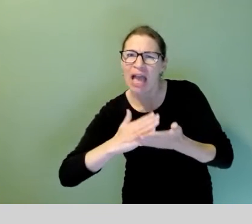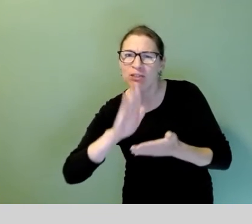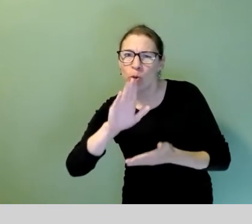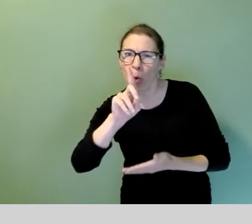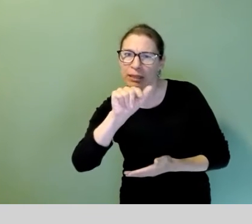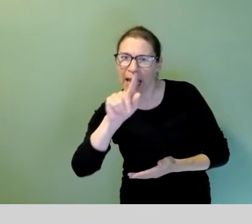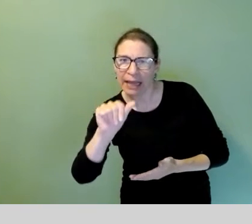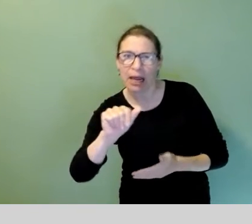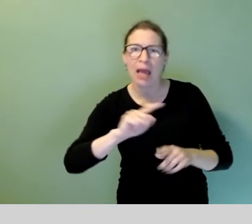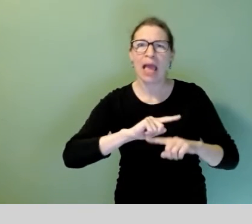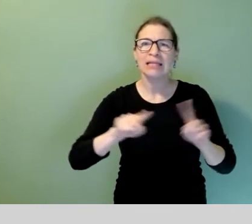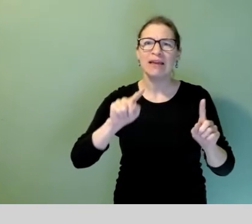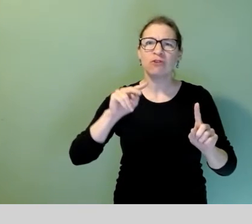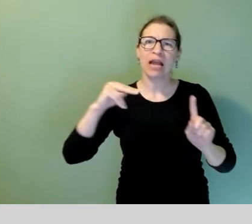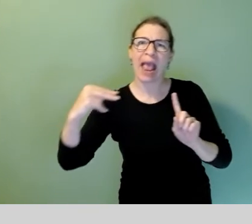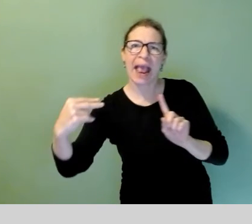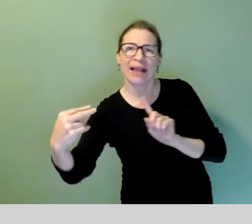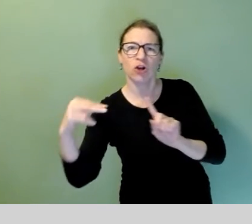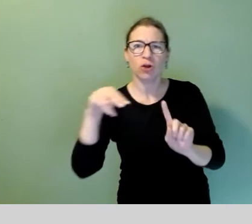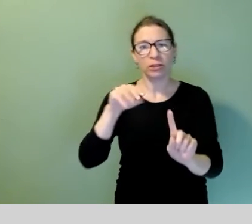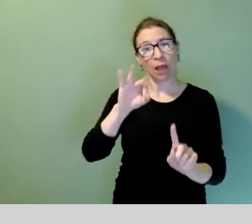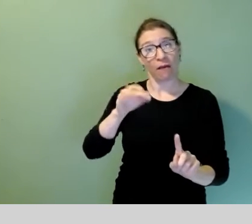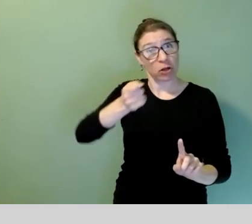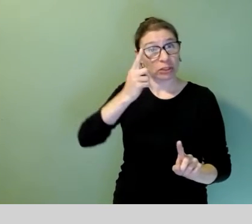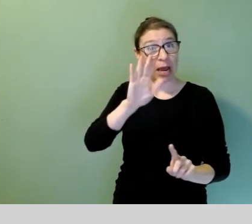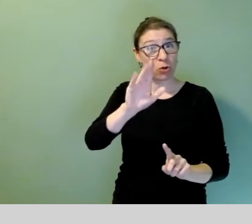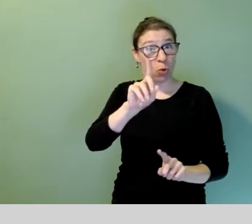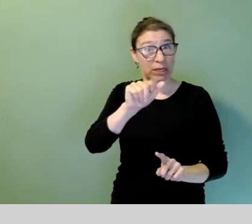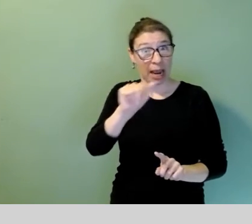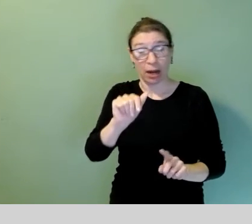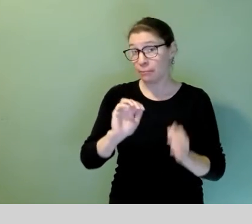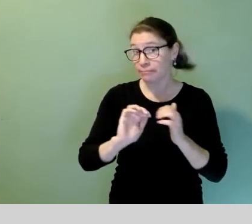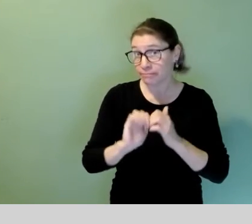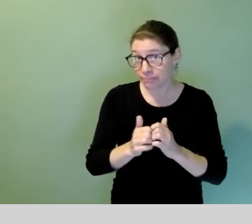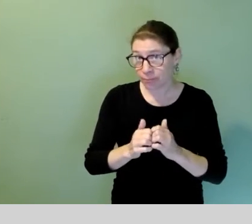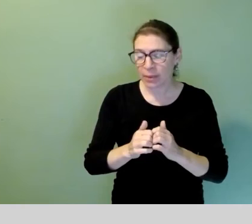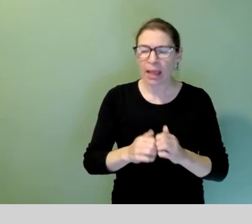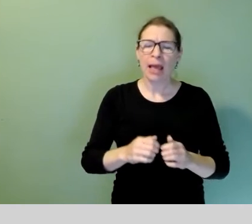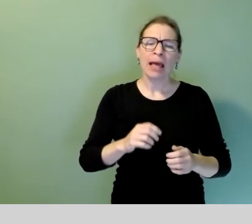of your data, the different angles of understanding your data, and the way you do this is